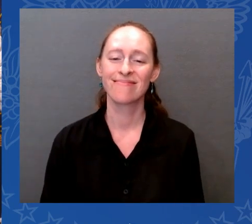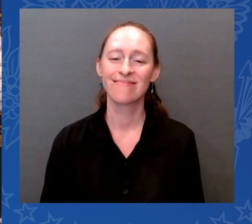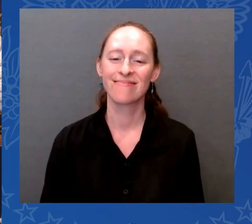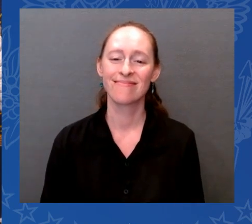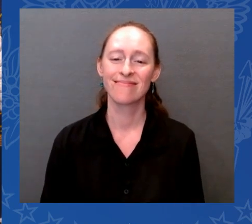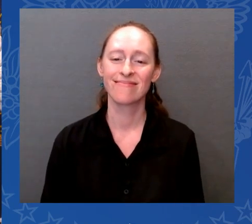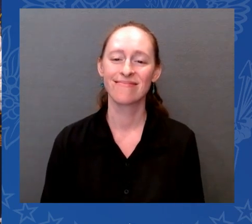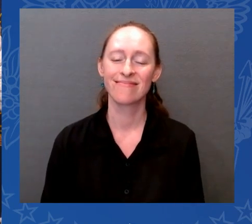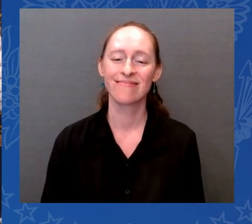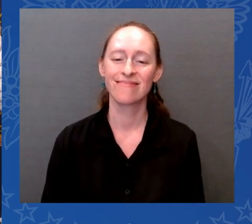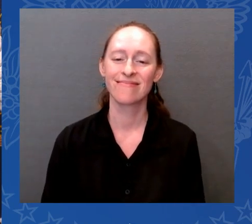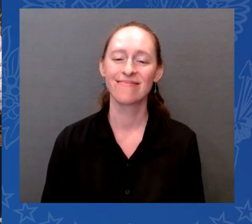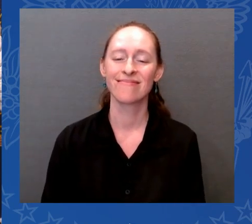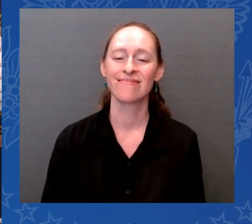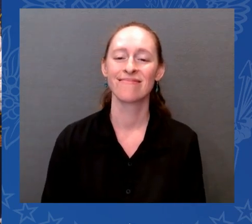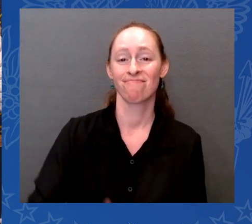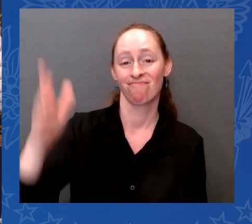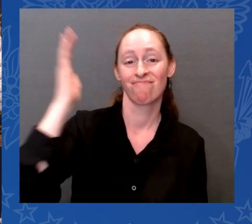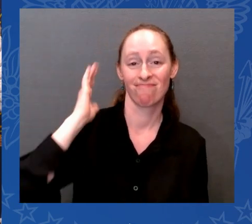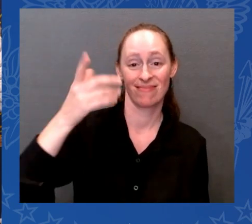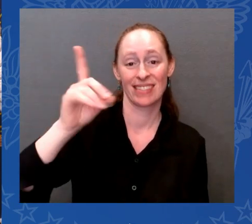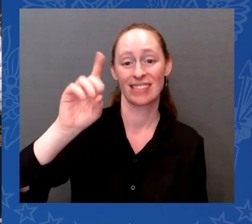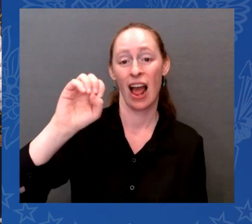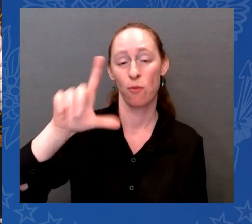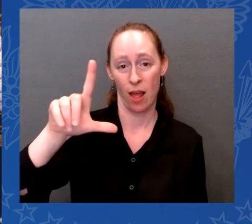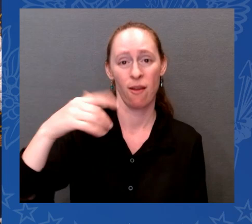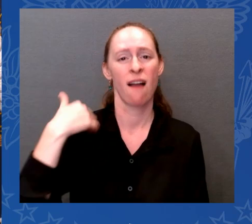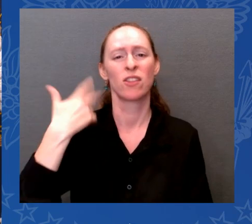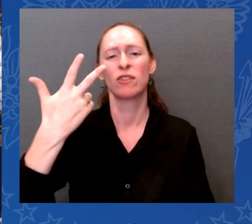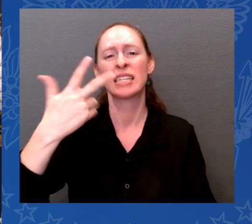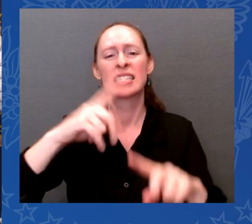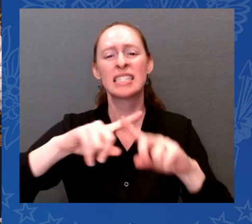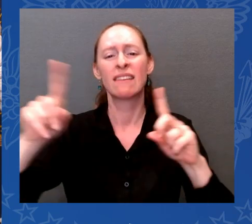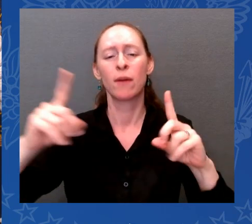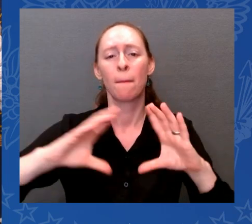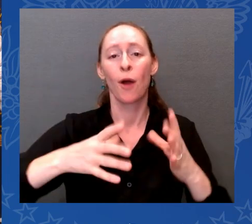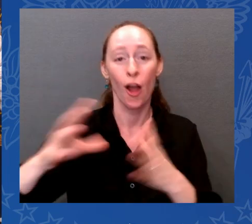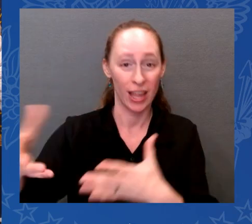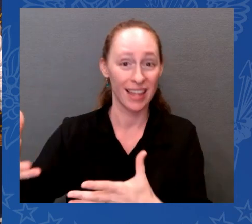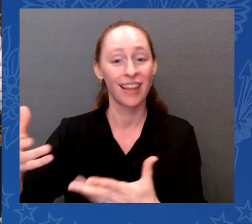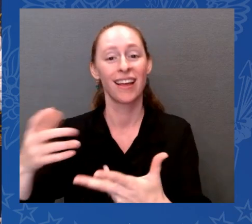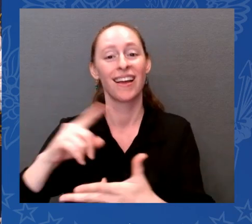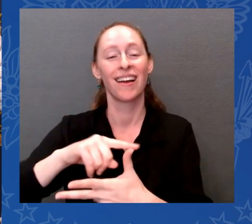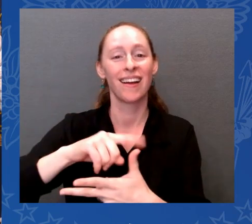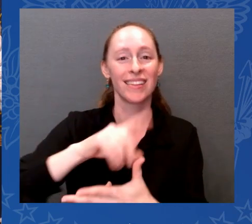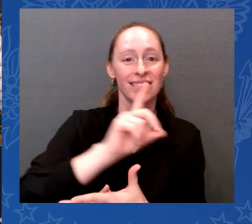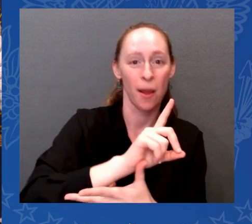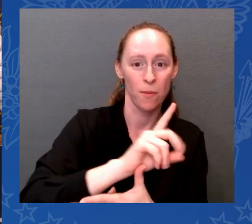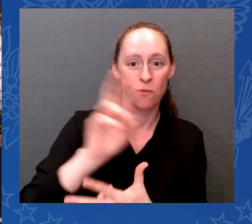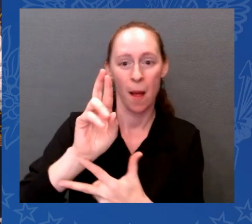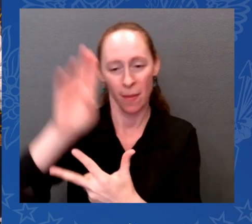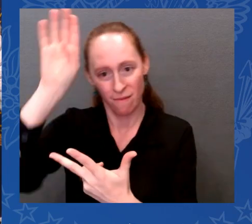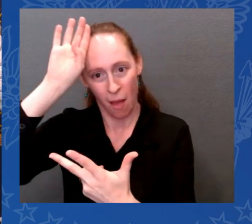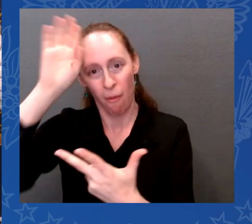Democrats, Republicans, and firefighters." And thank God I had the firefighters. I just got off with the president of the Delaware